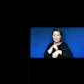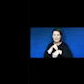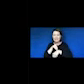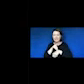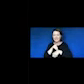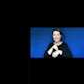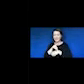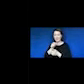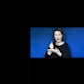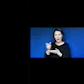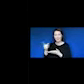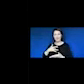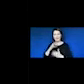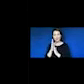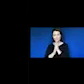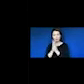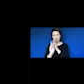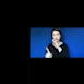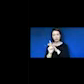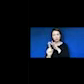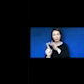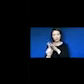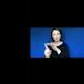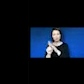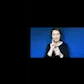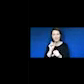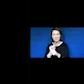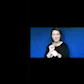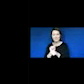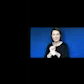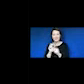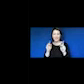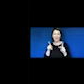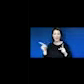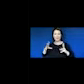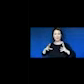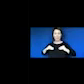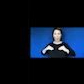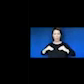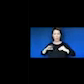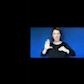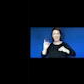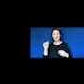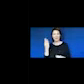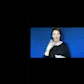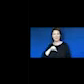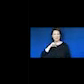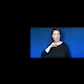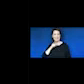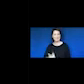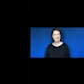go to work each day, and to take ownership and pride in their position.